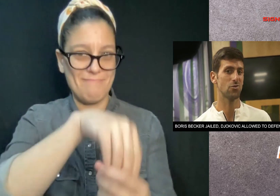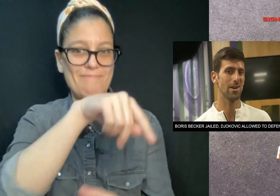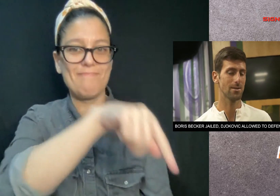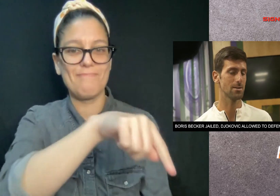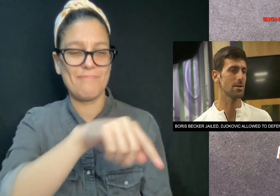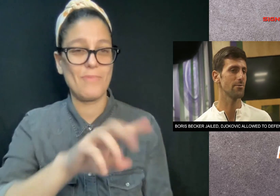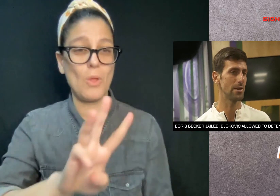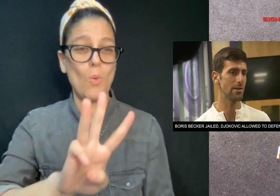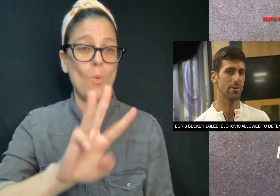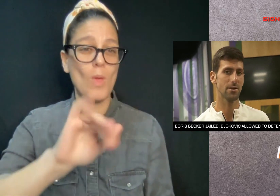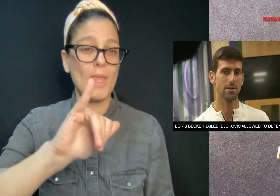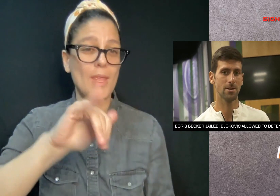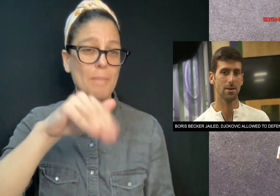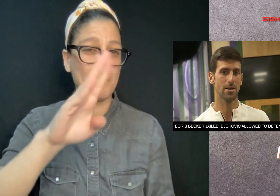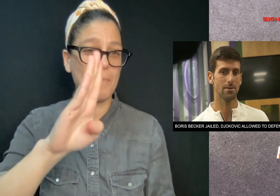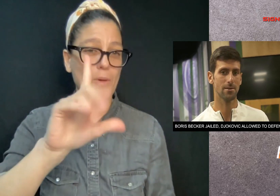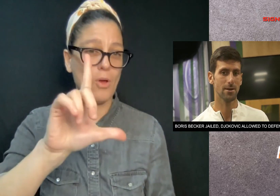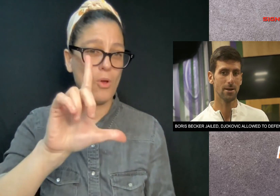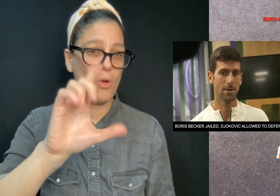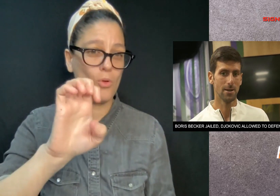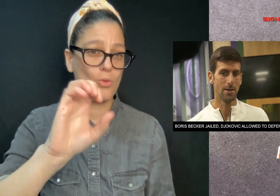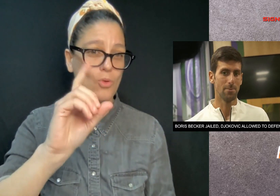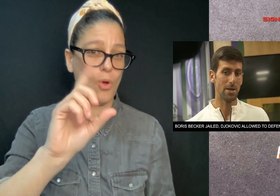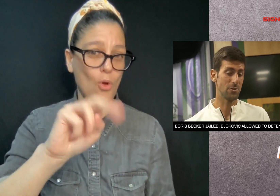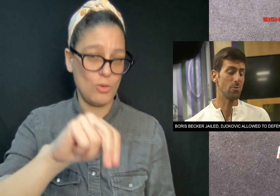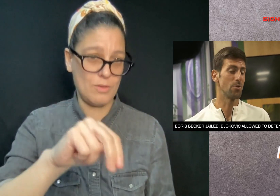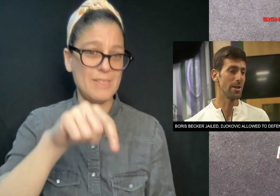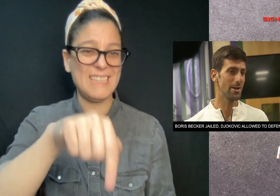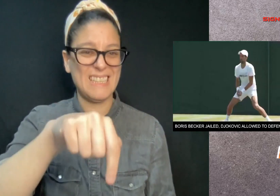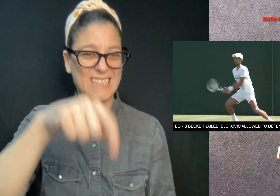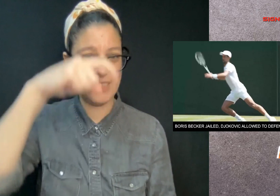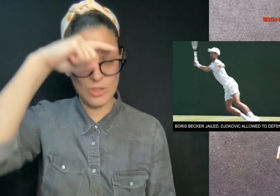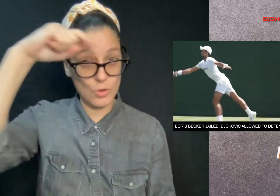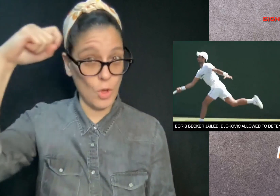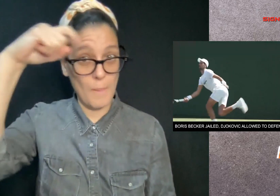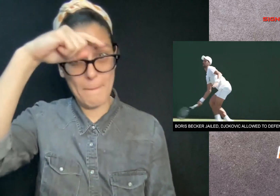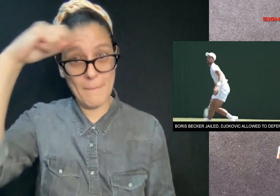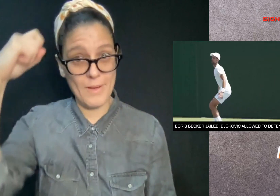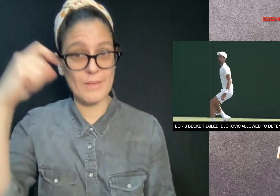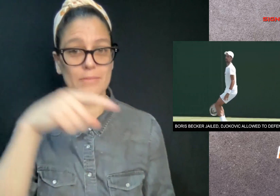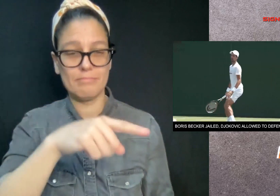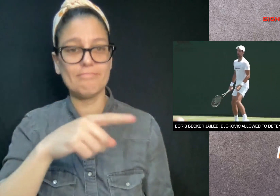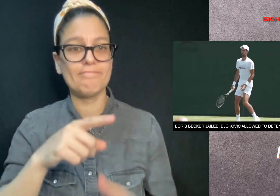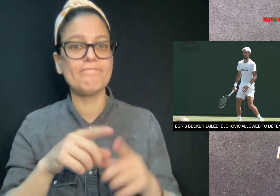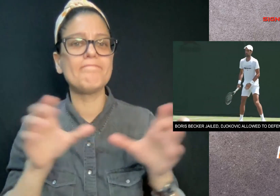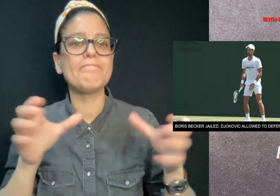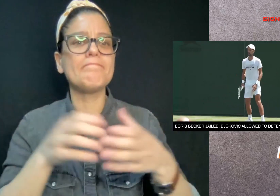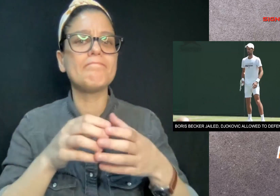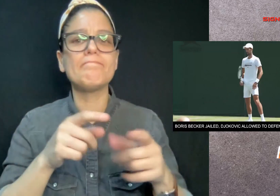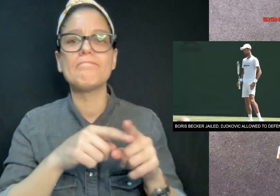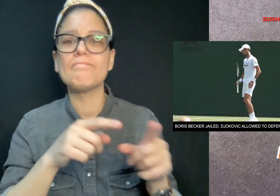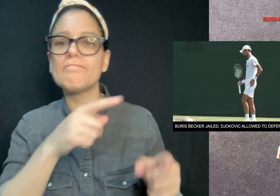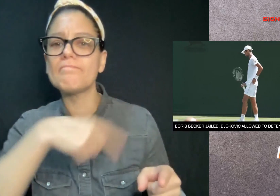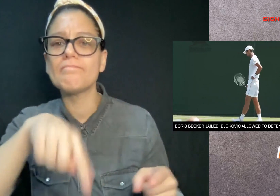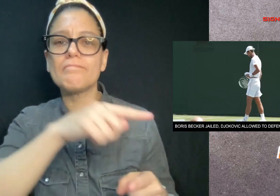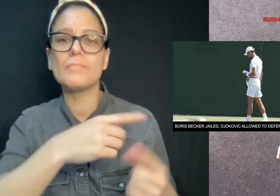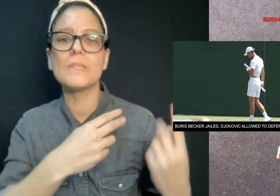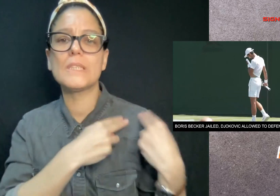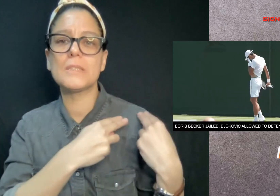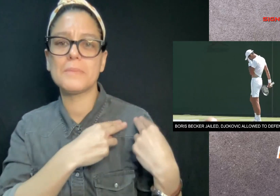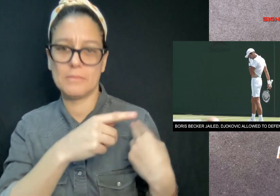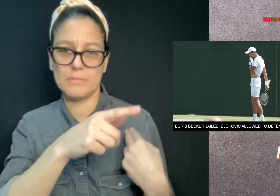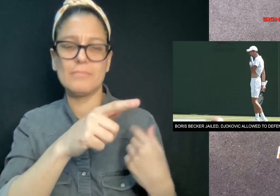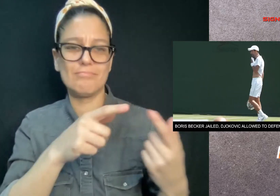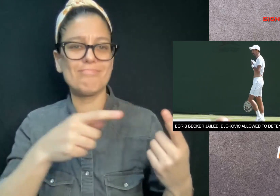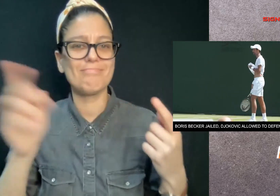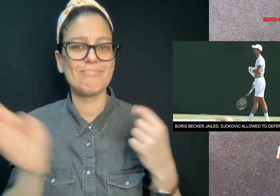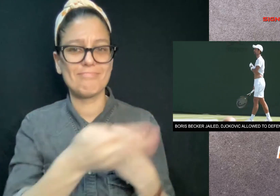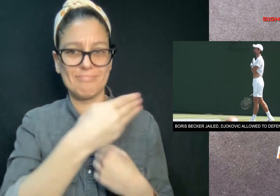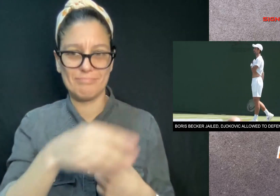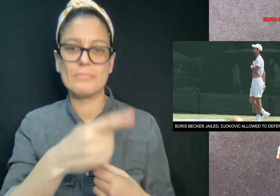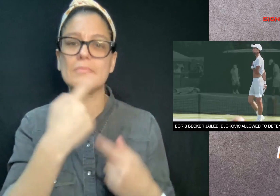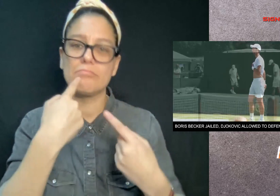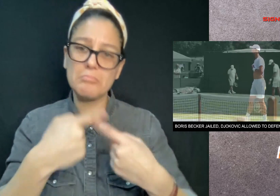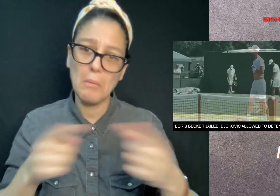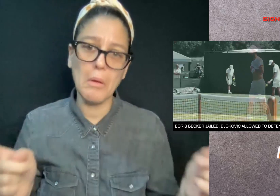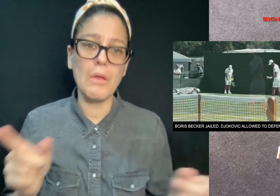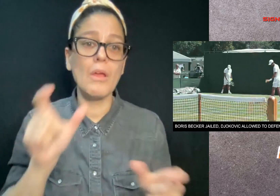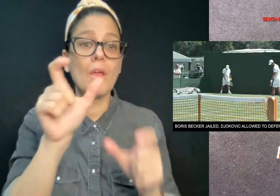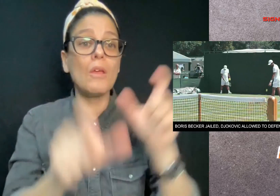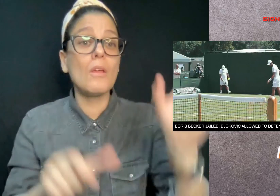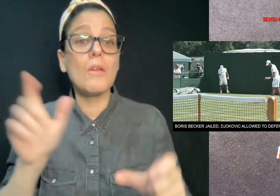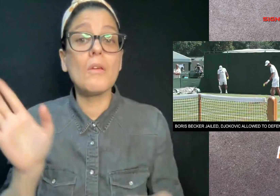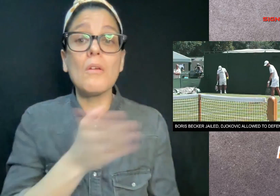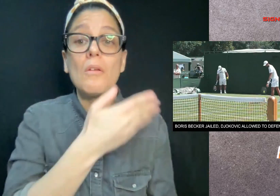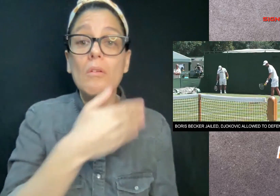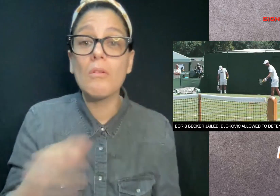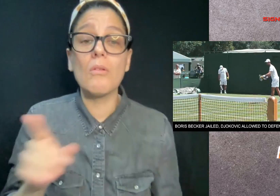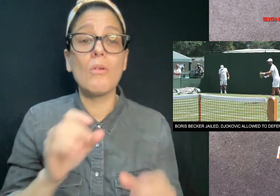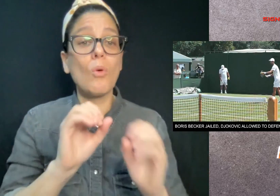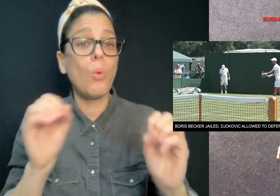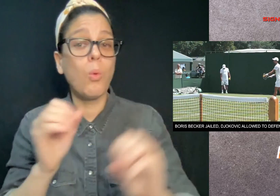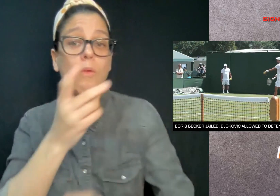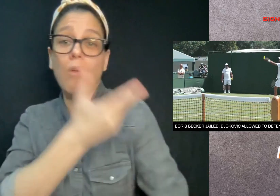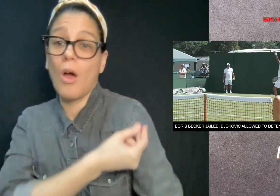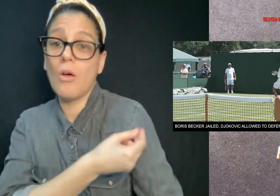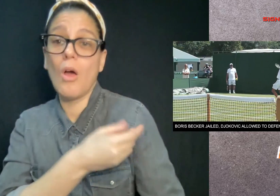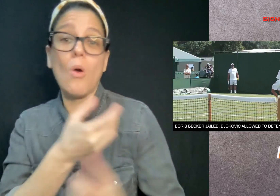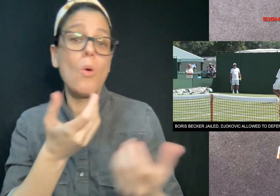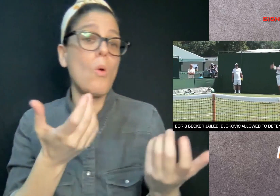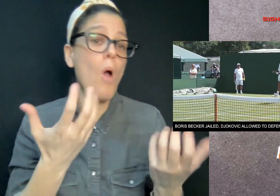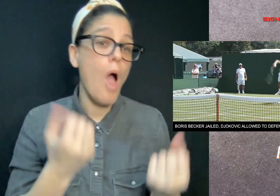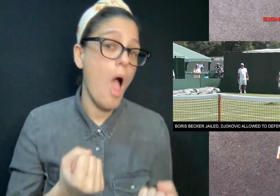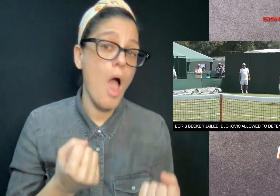his Wimbledon title this summer tournament organizers announced players who